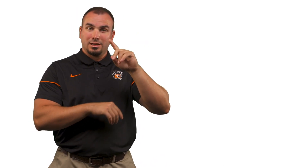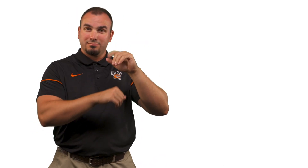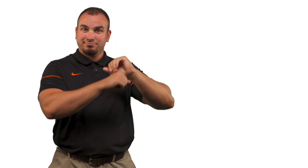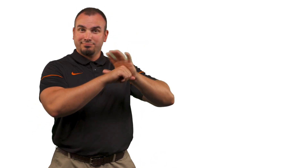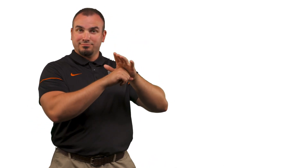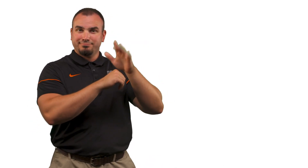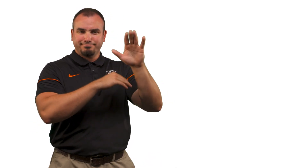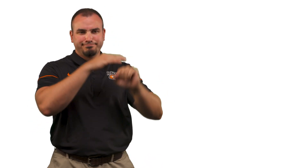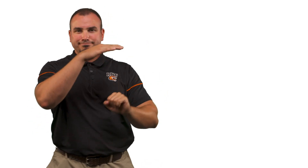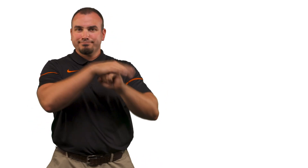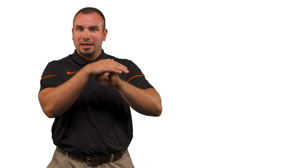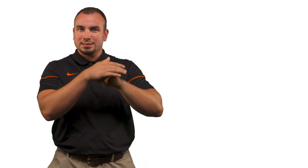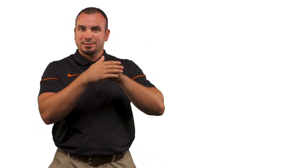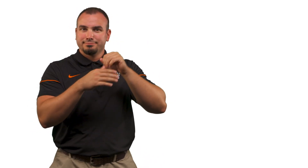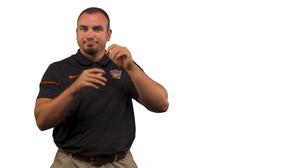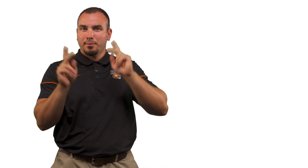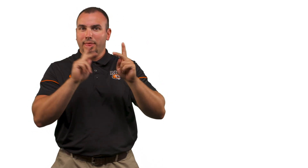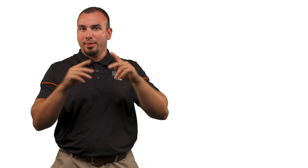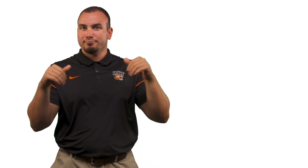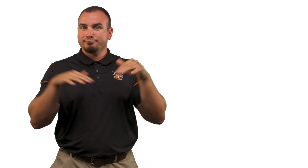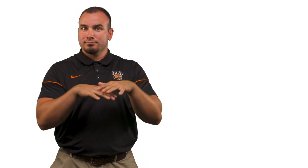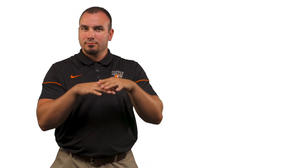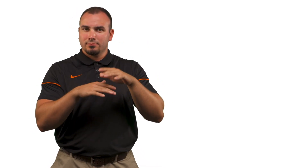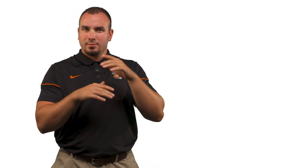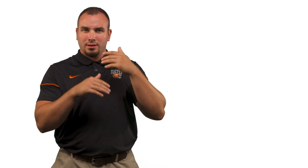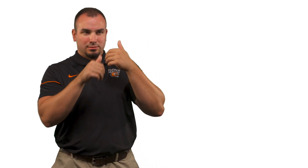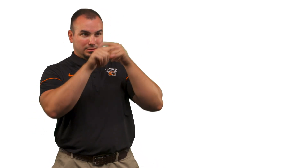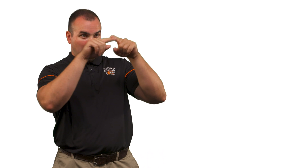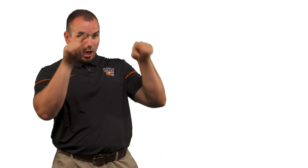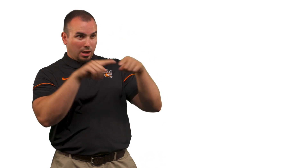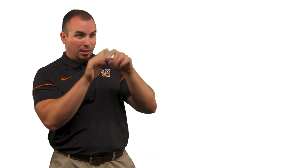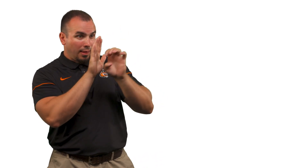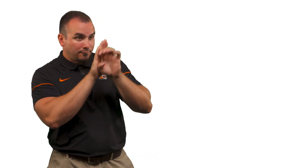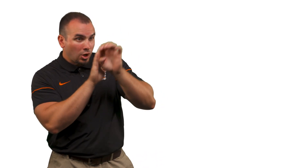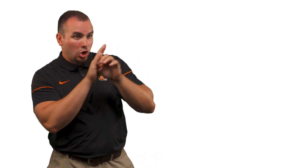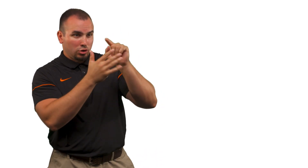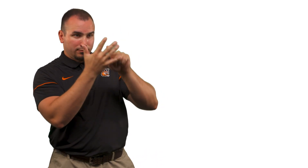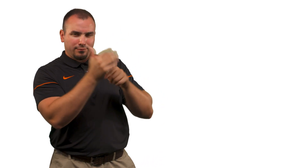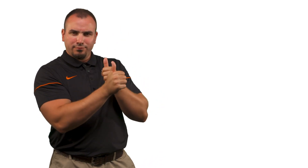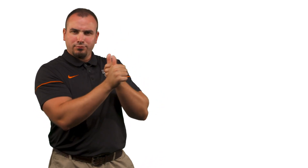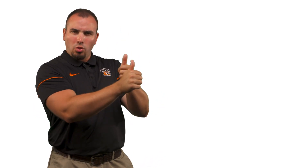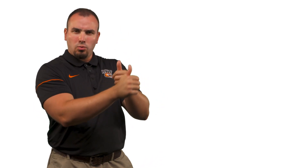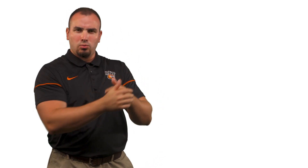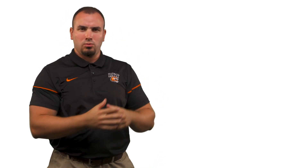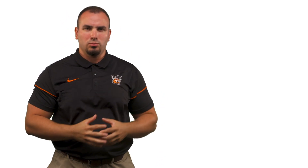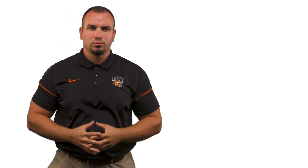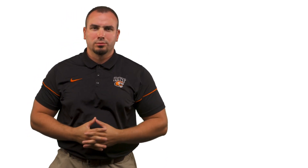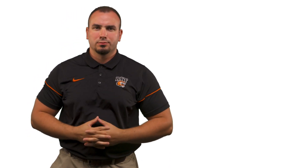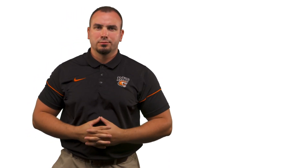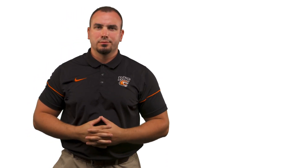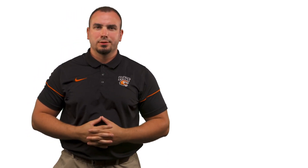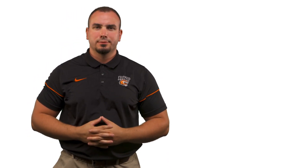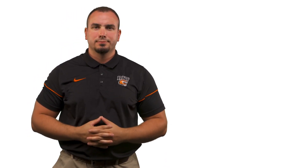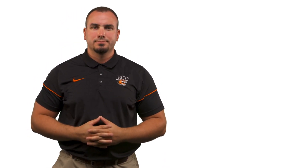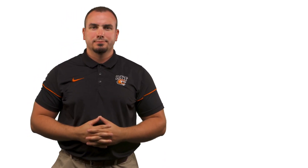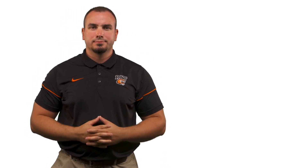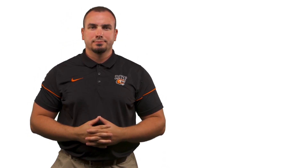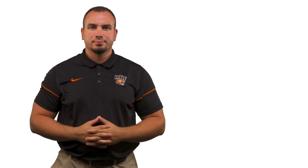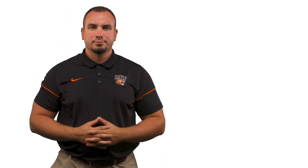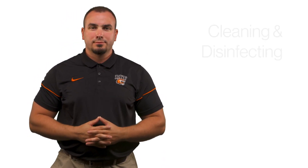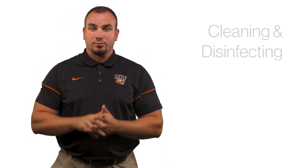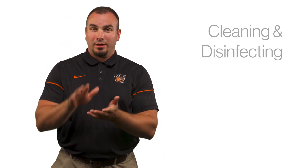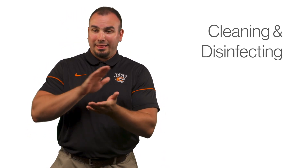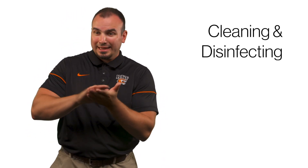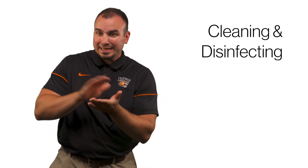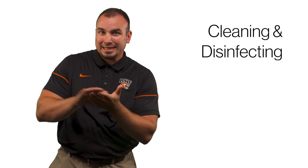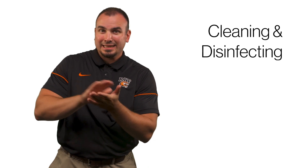Obey the COVID Maximum Occupancy signs, including elevators.